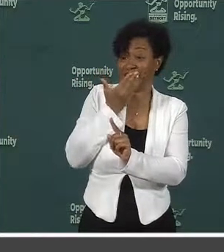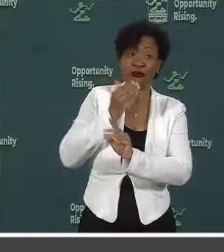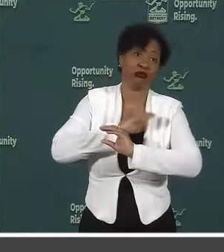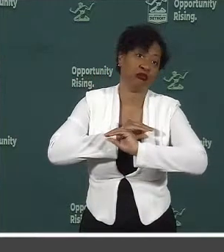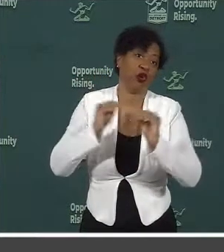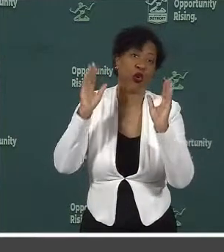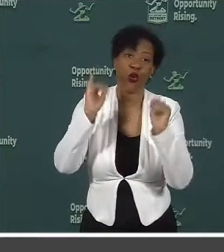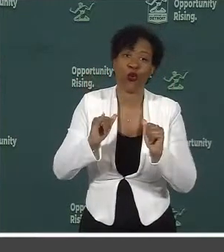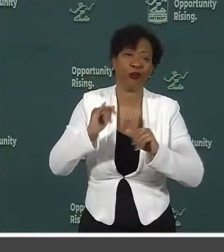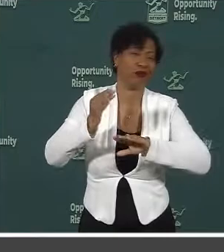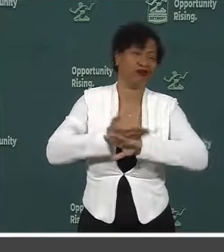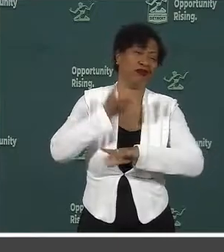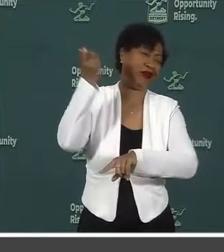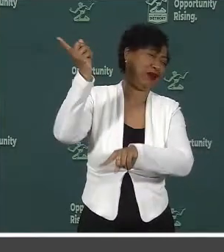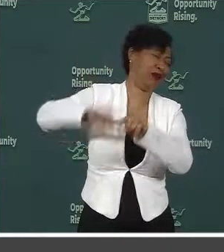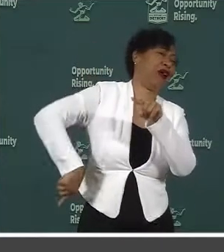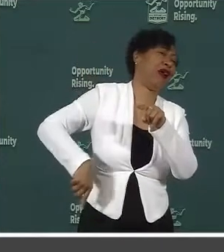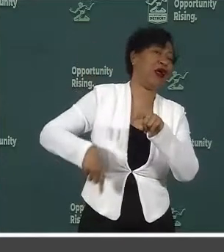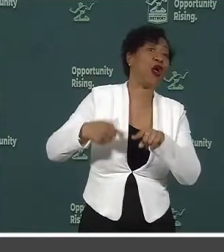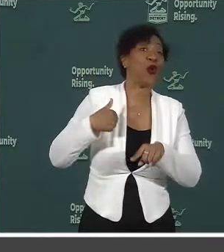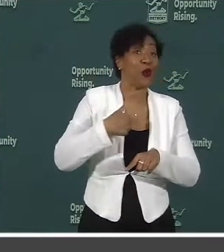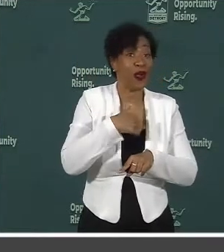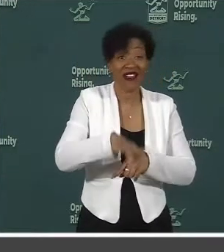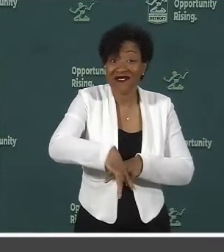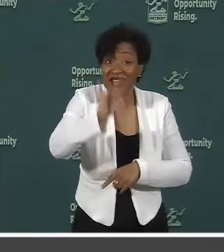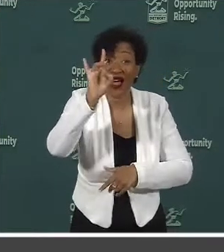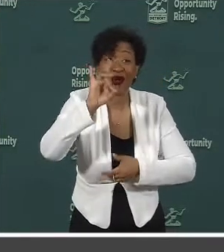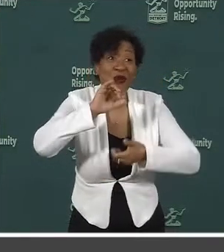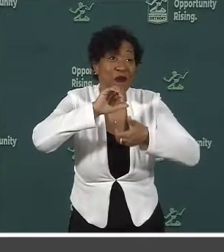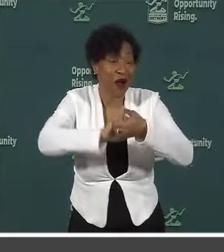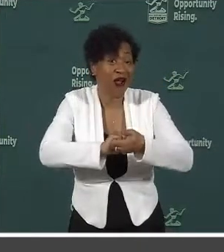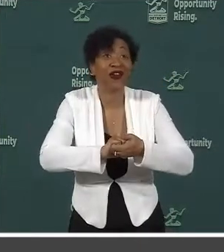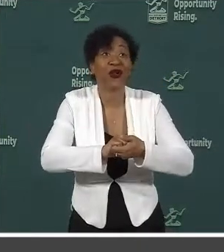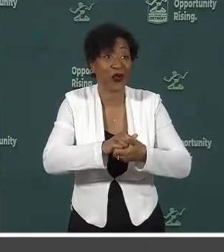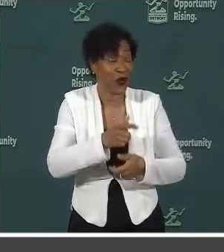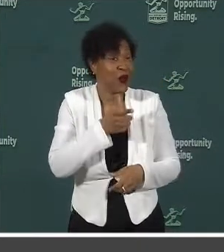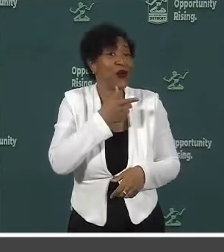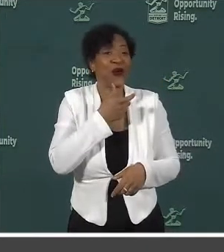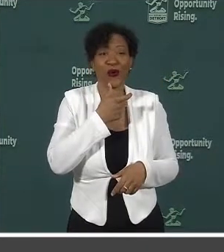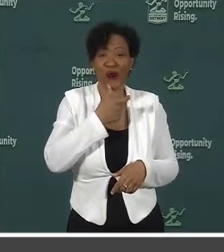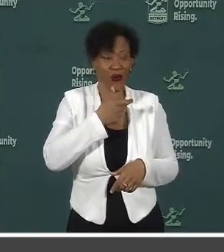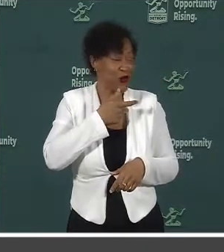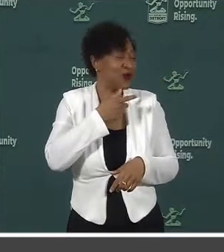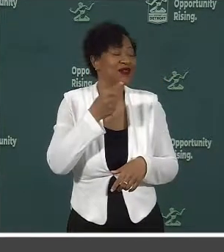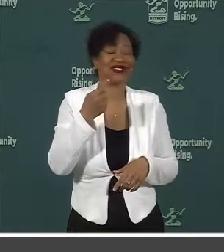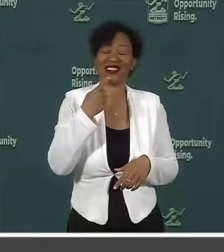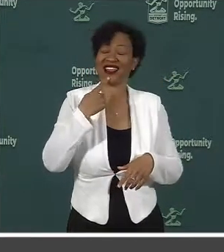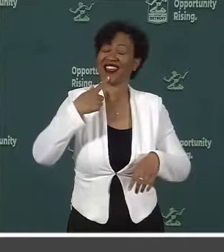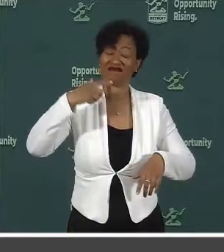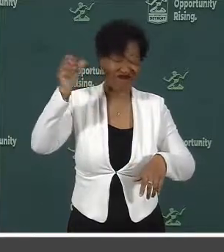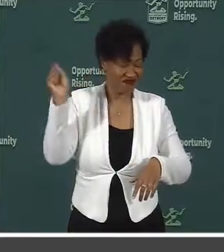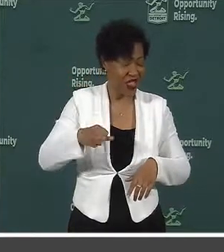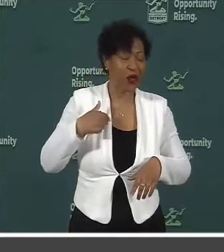PARTNER AND AND WITH NORTHPOINT THEY ARE BUILDING A FOUR